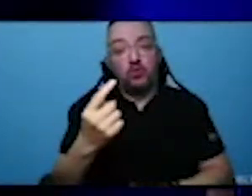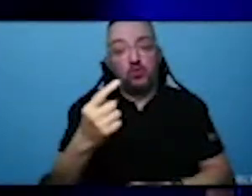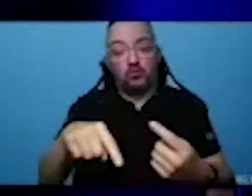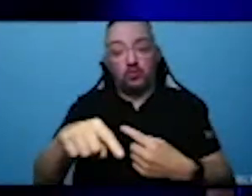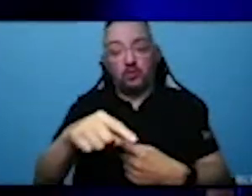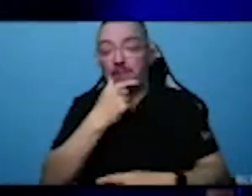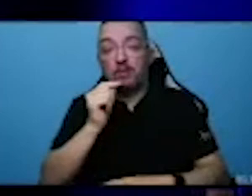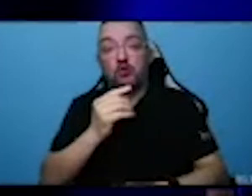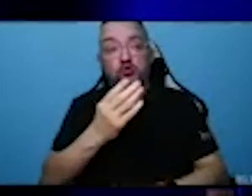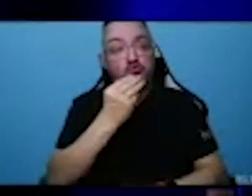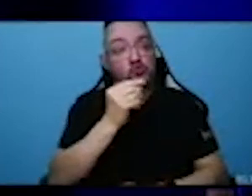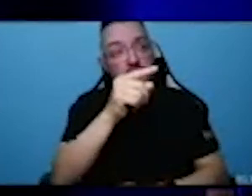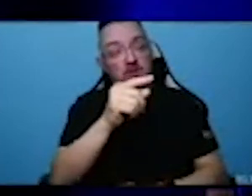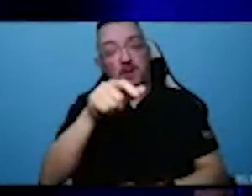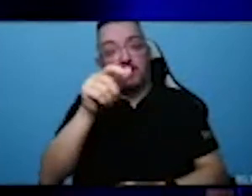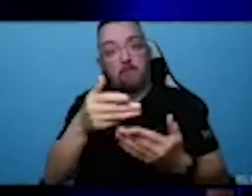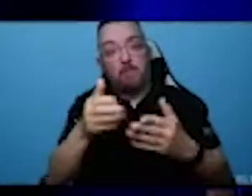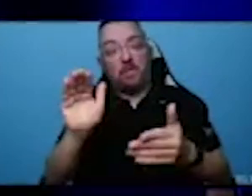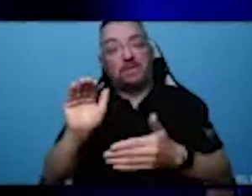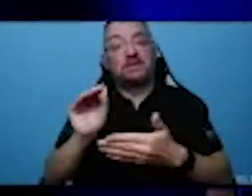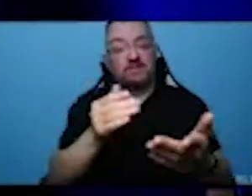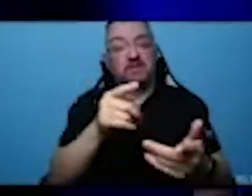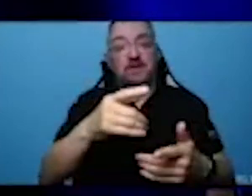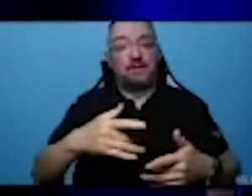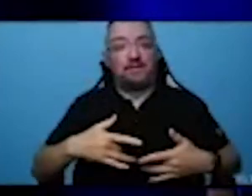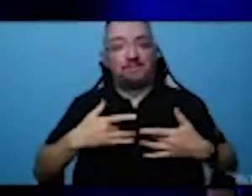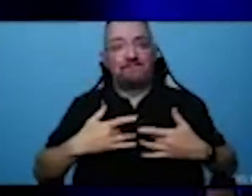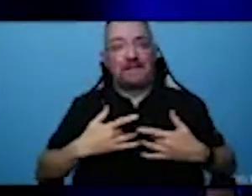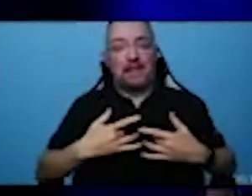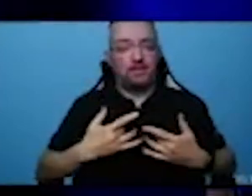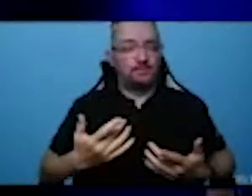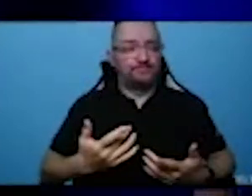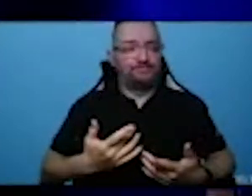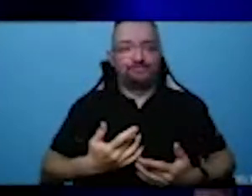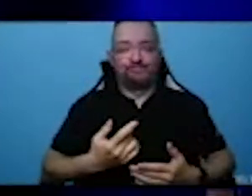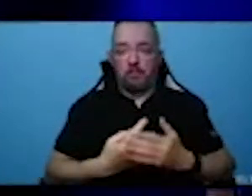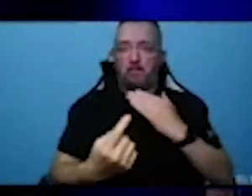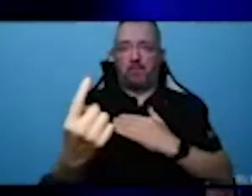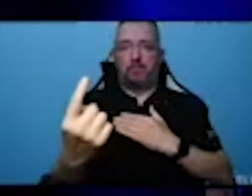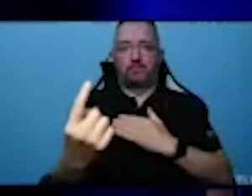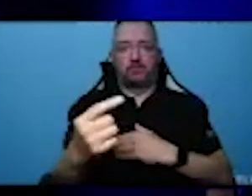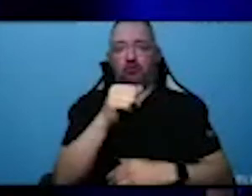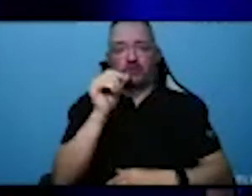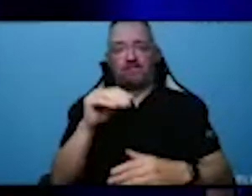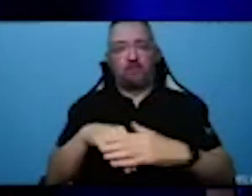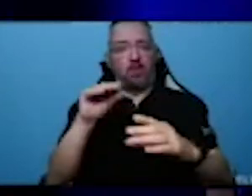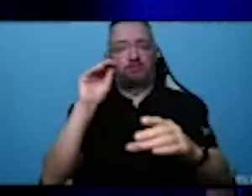the people who feel farthest away from what is happening with public services. Ian talked about efficiency and